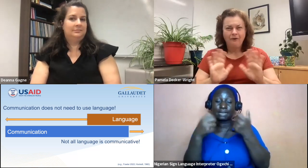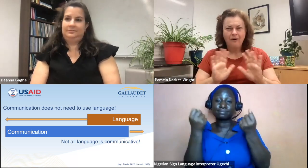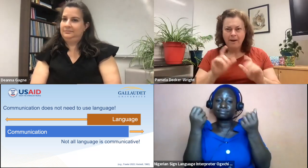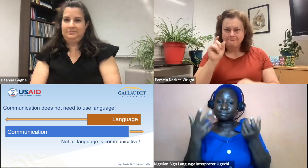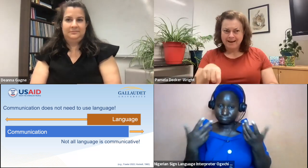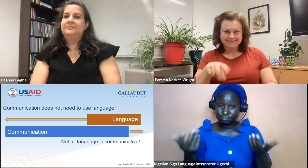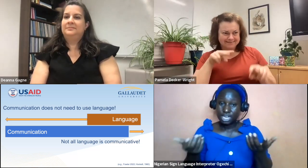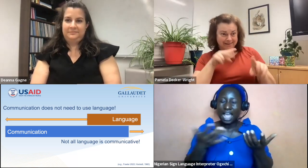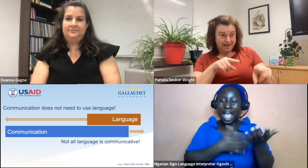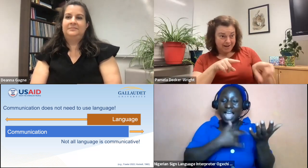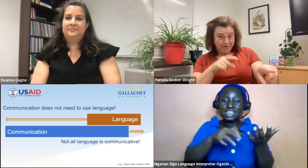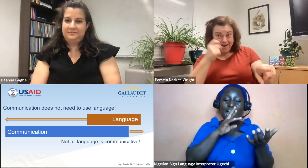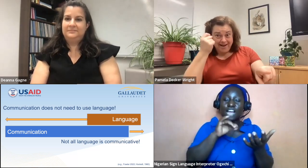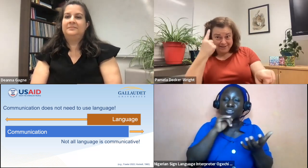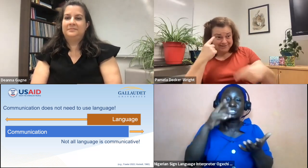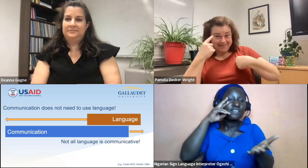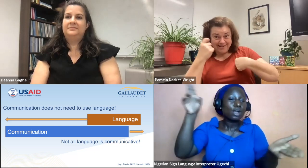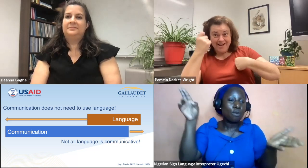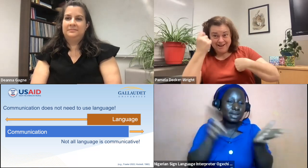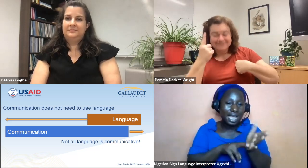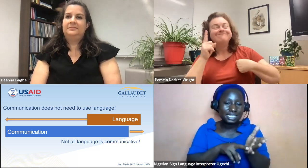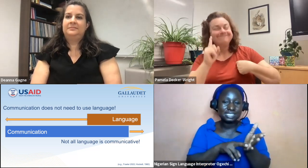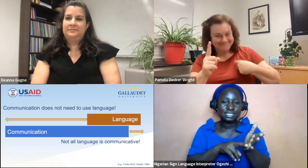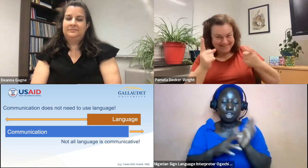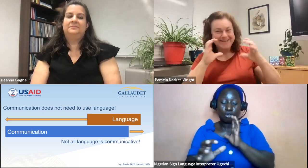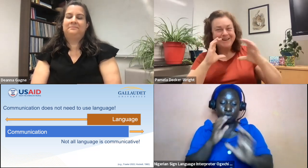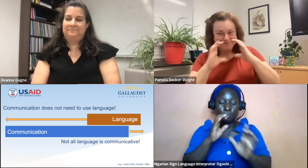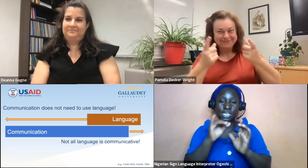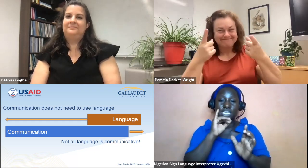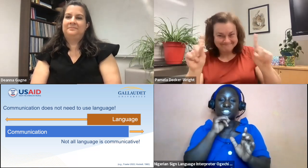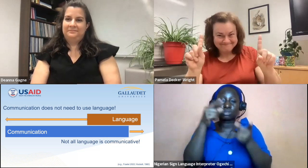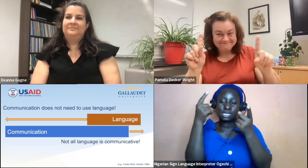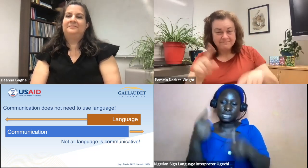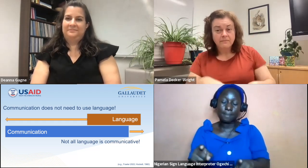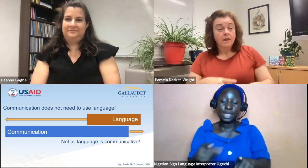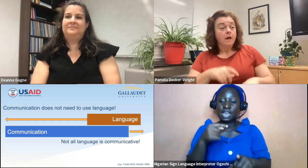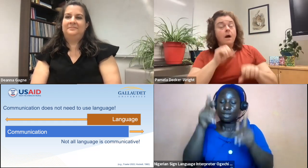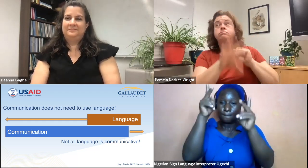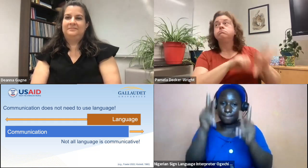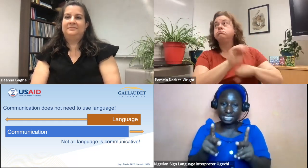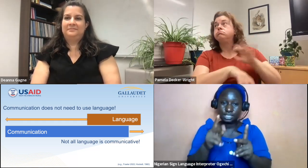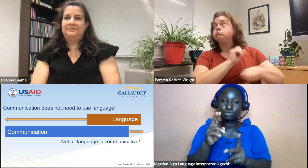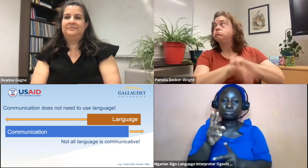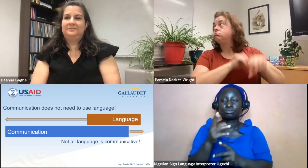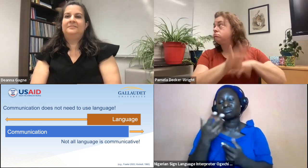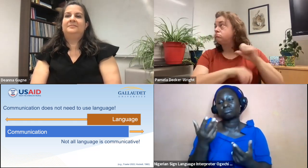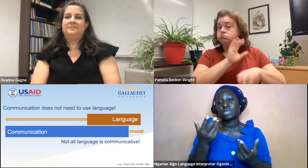the community. The language has to be aware of what's happened at the other end Is communication actually happening? Is it effective?